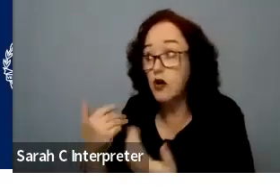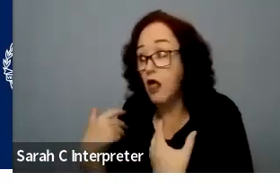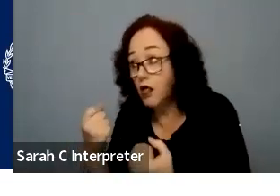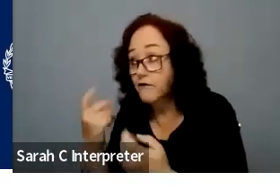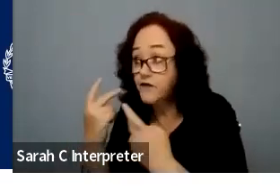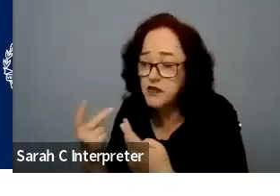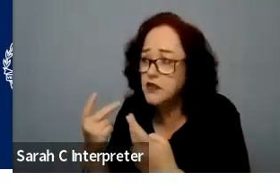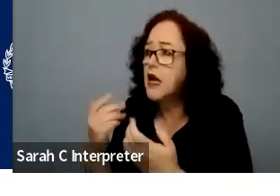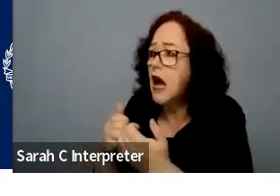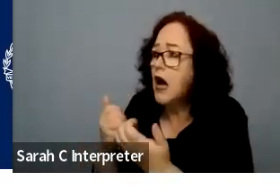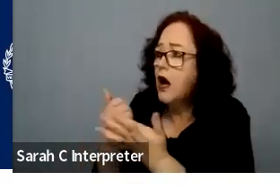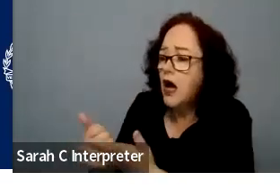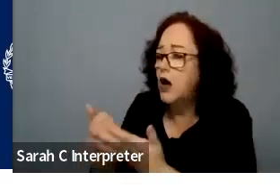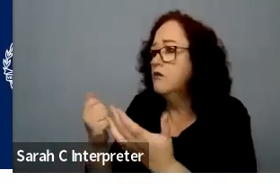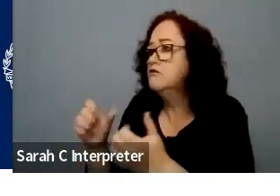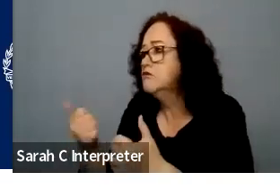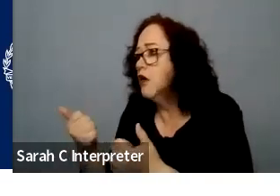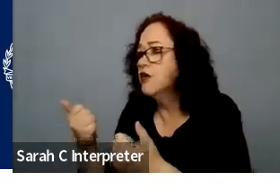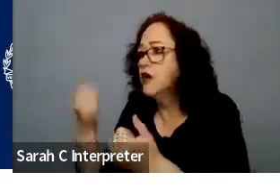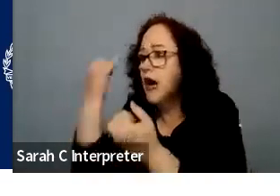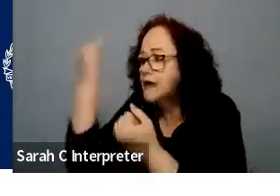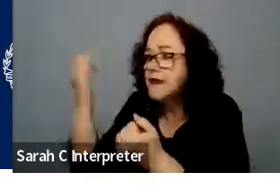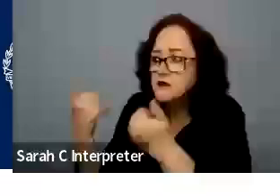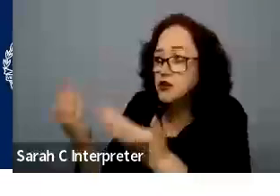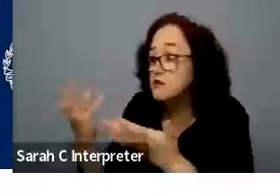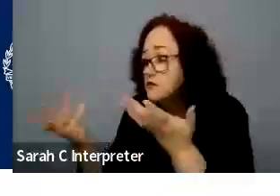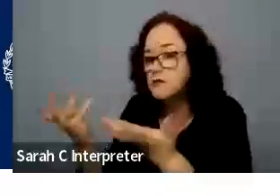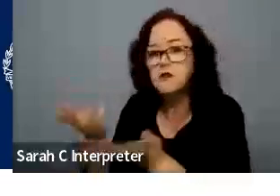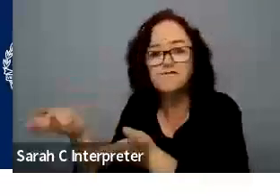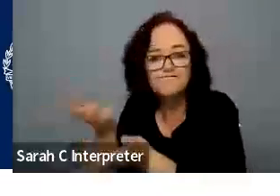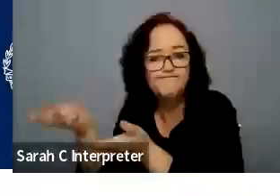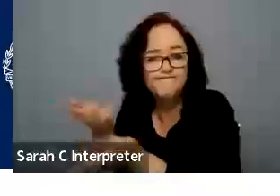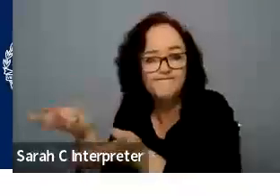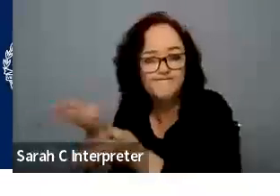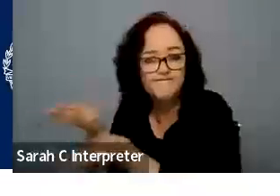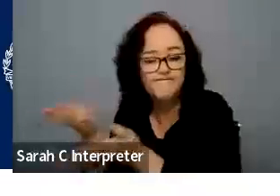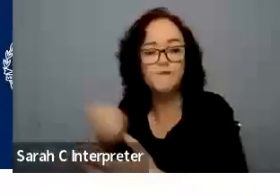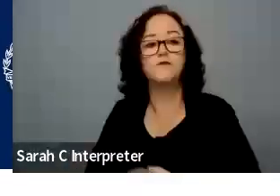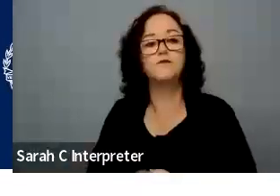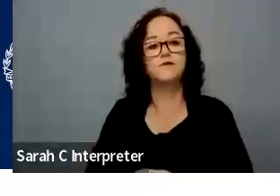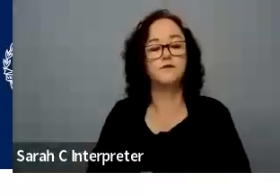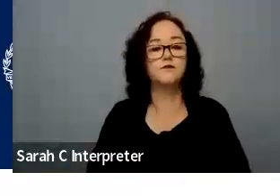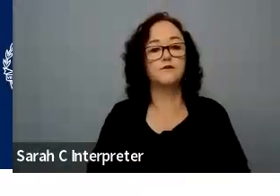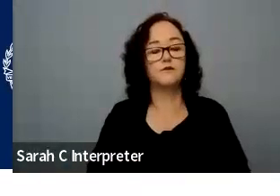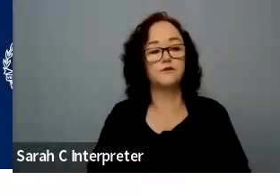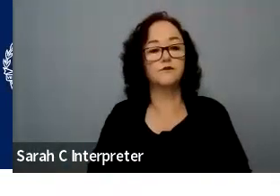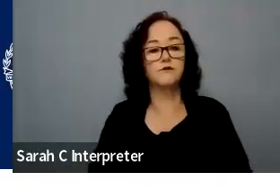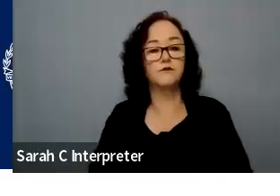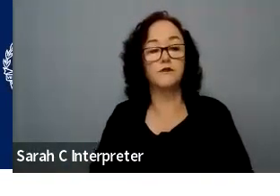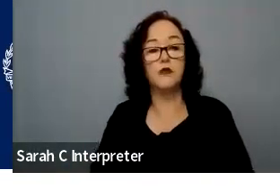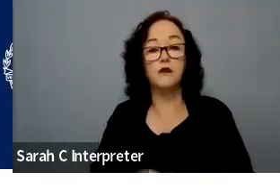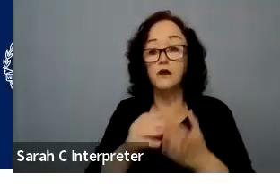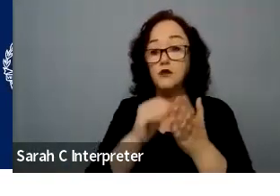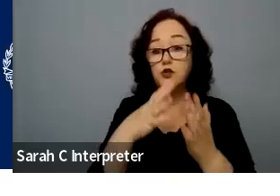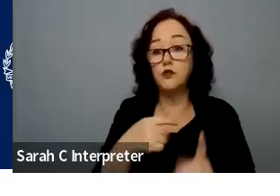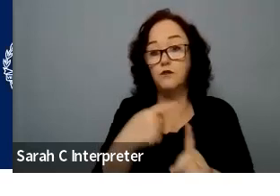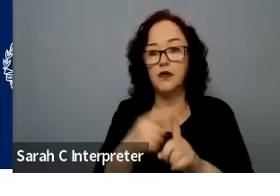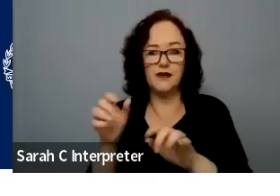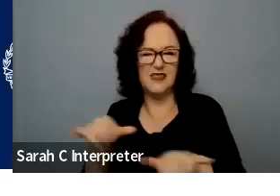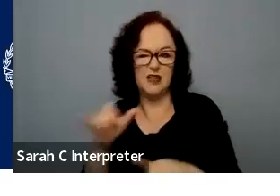So, the students as well as the standardized patients, the people with disability, were